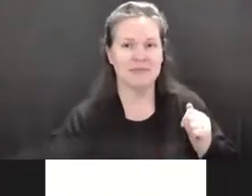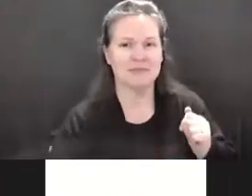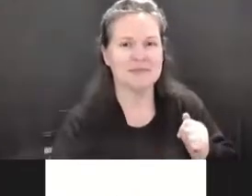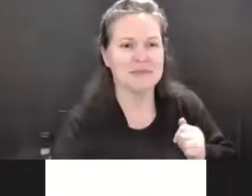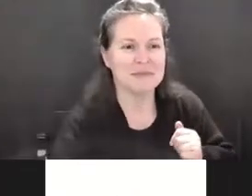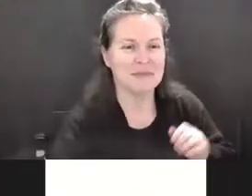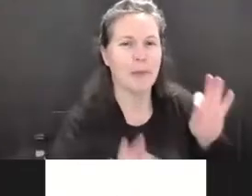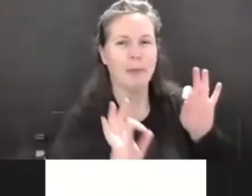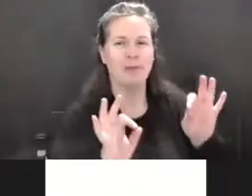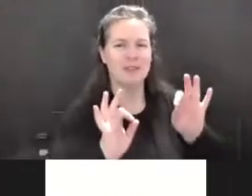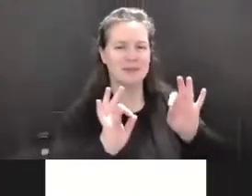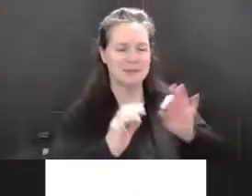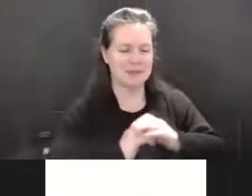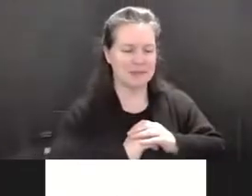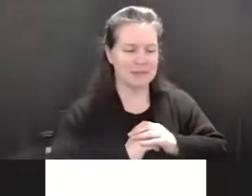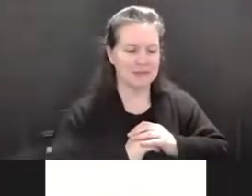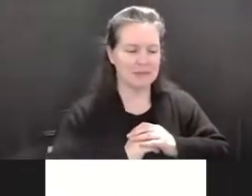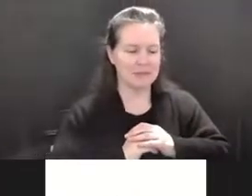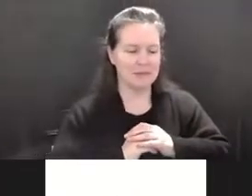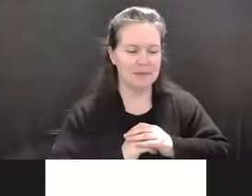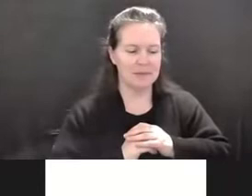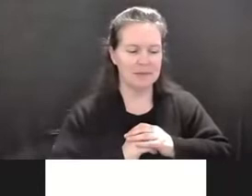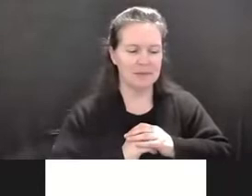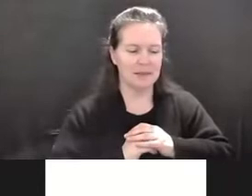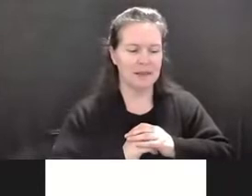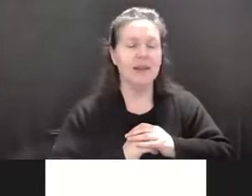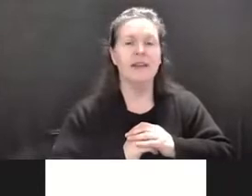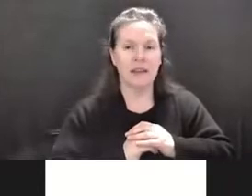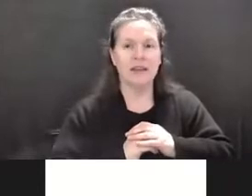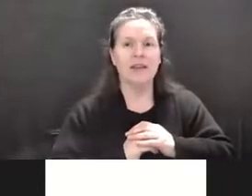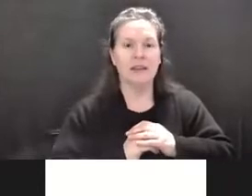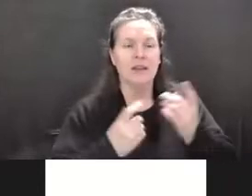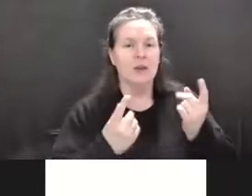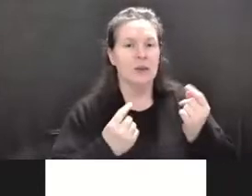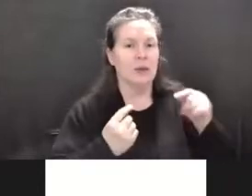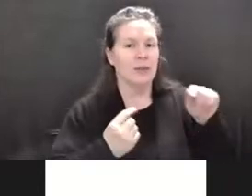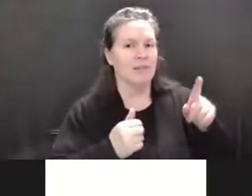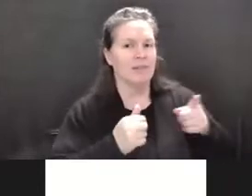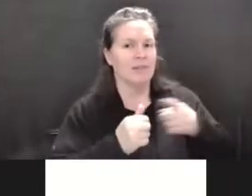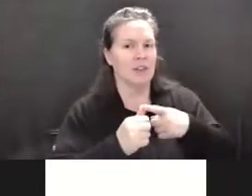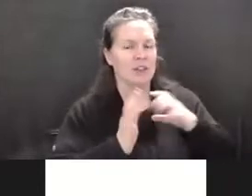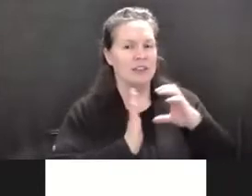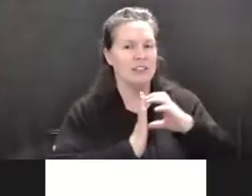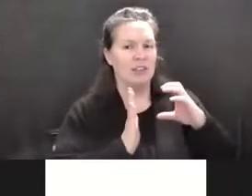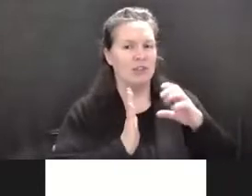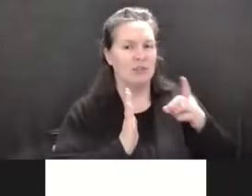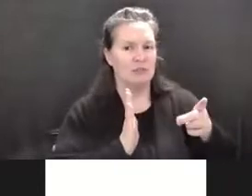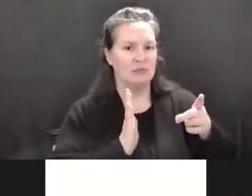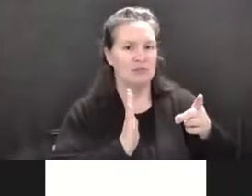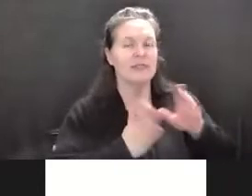Perfect, and so what we did was in this first section, the purpose section, we did some cleanup.